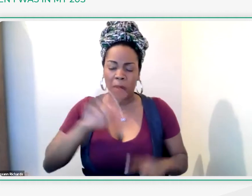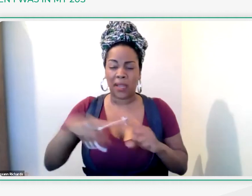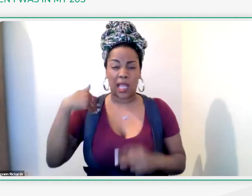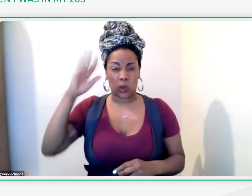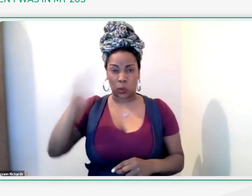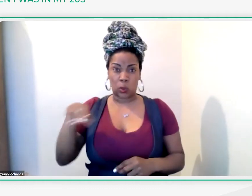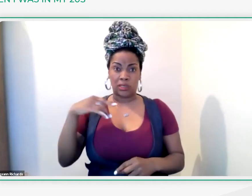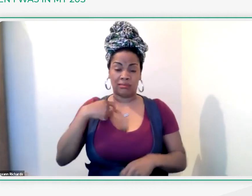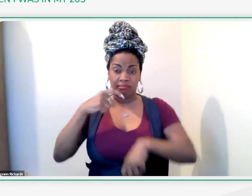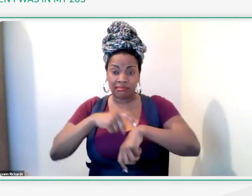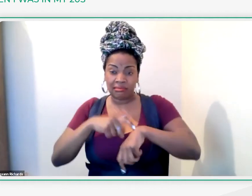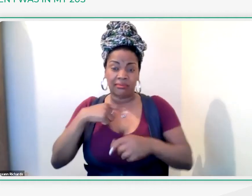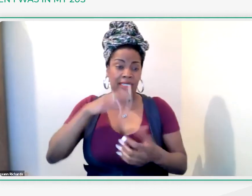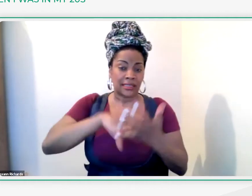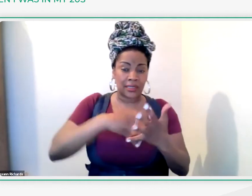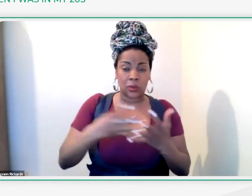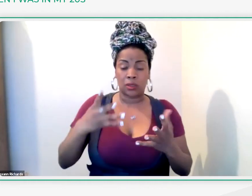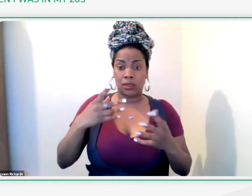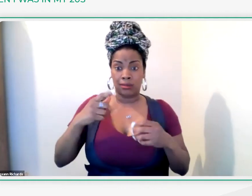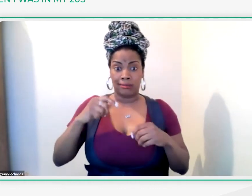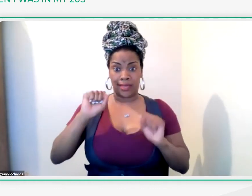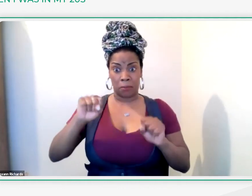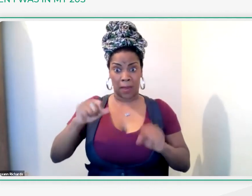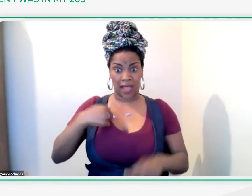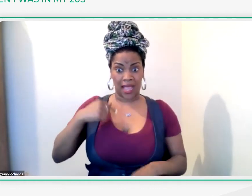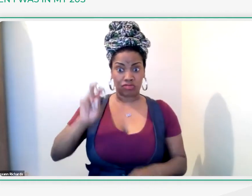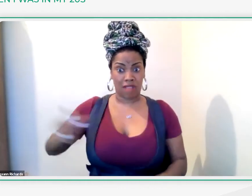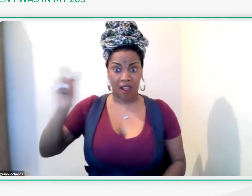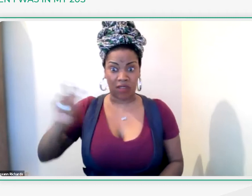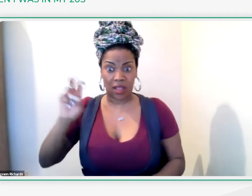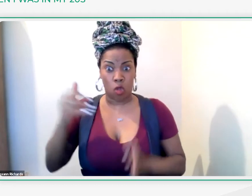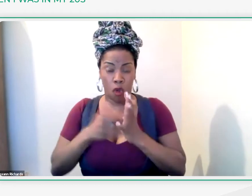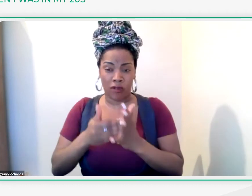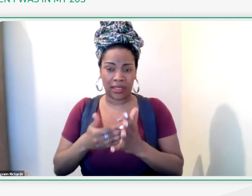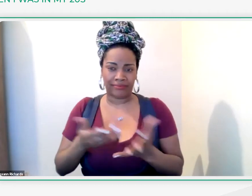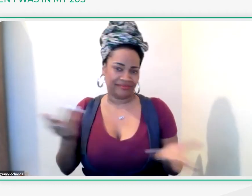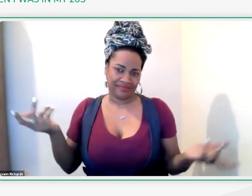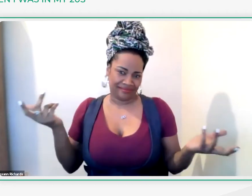For me, I love to travel, but I know that with timing, the schedule, I may not be able